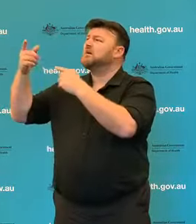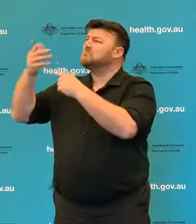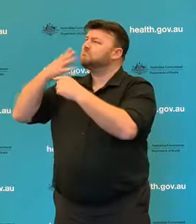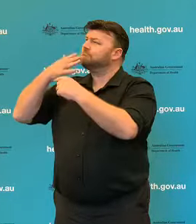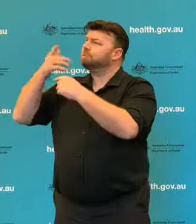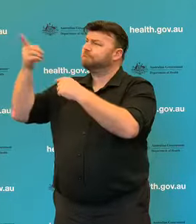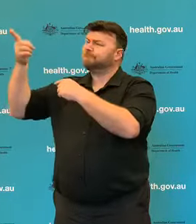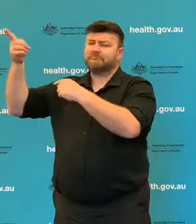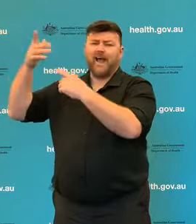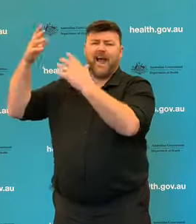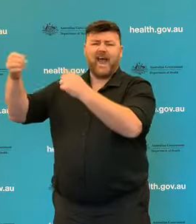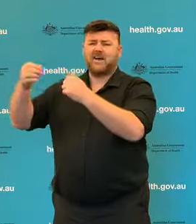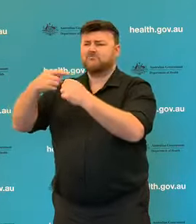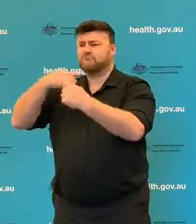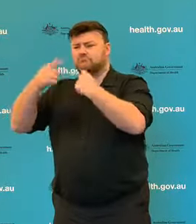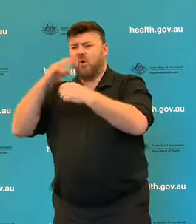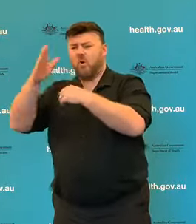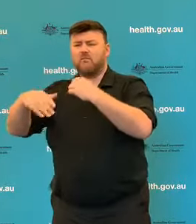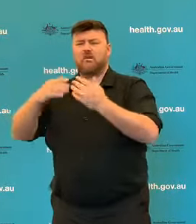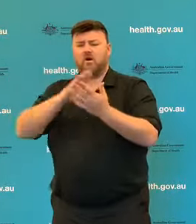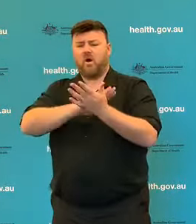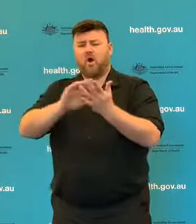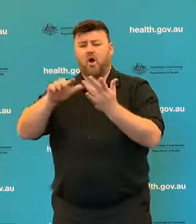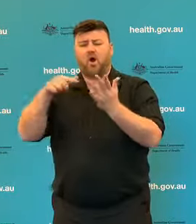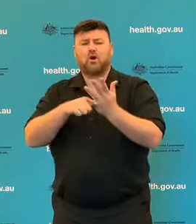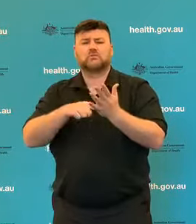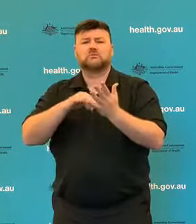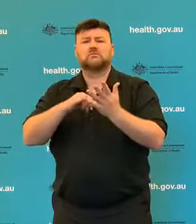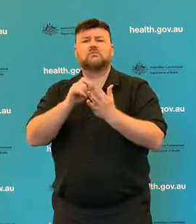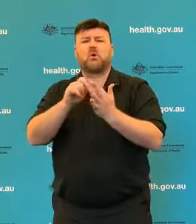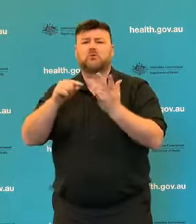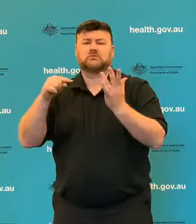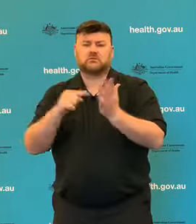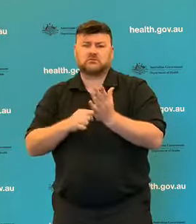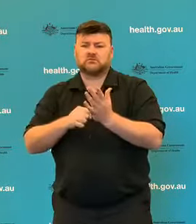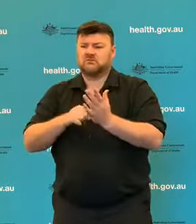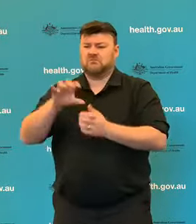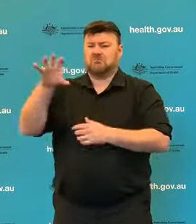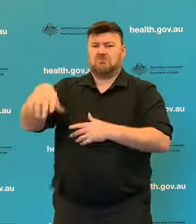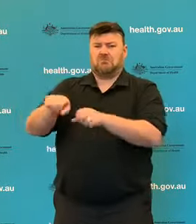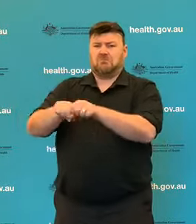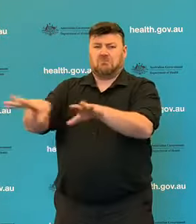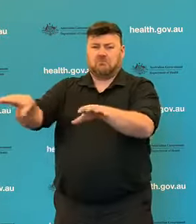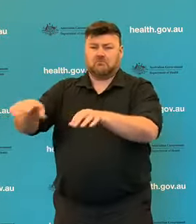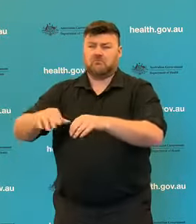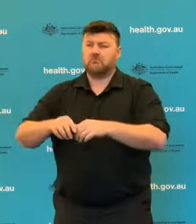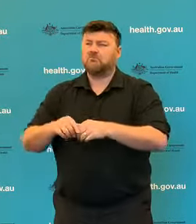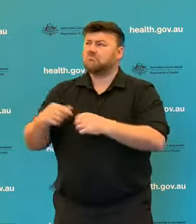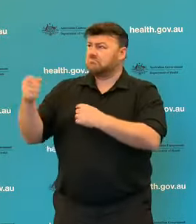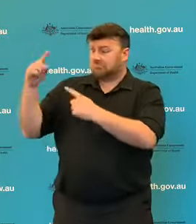Thank you so the definition was proposed by the Commonwealth Acting Chief Medical Officer, Professor Paul Kelly.